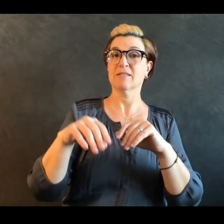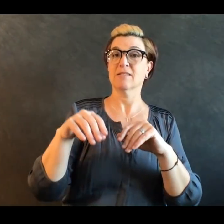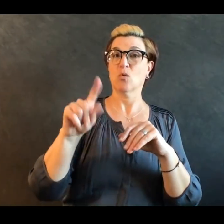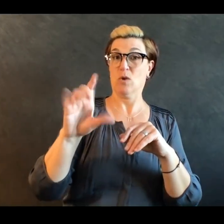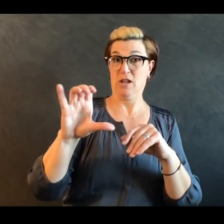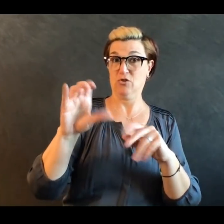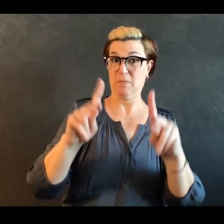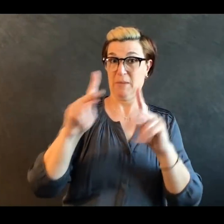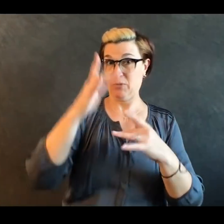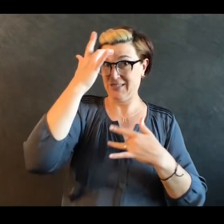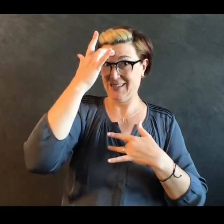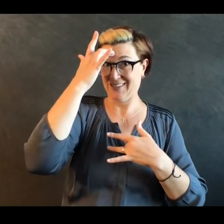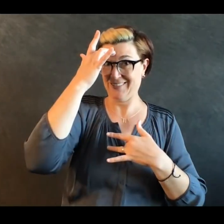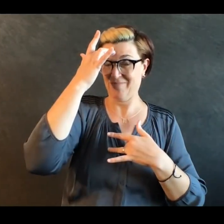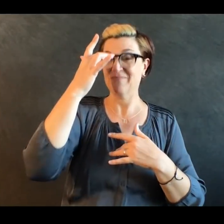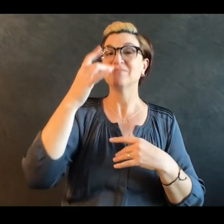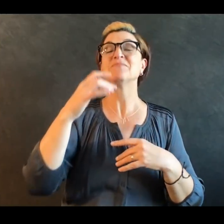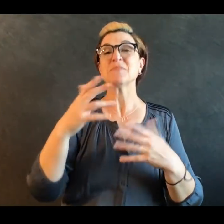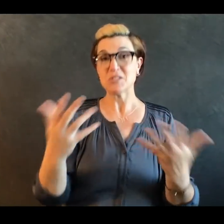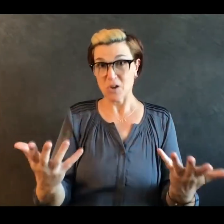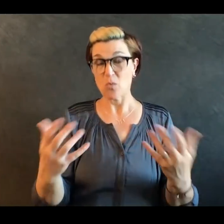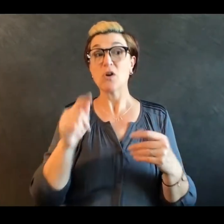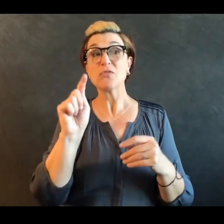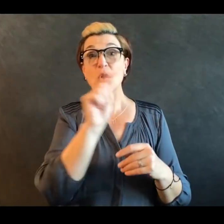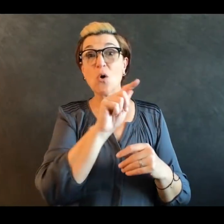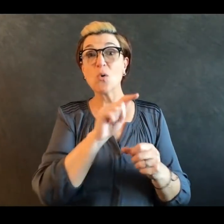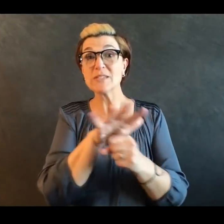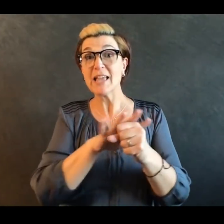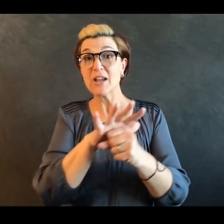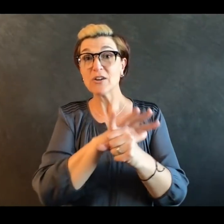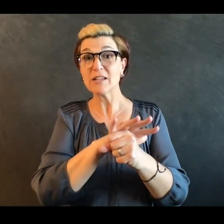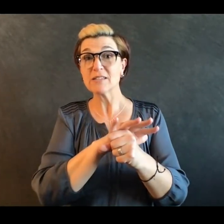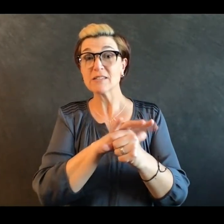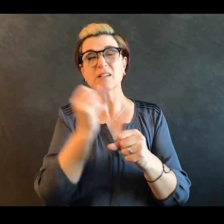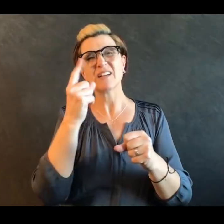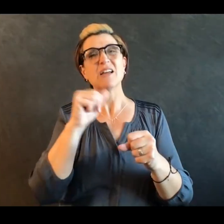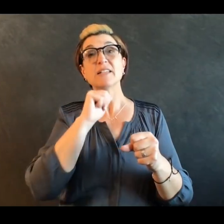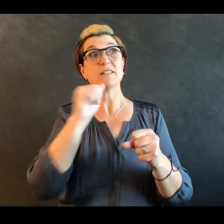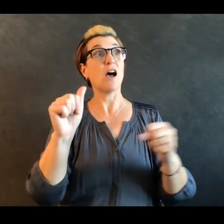looking at States and metro areas as individual individual areas we talked